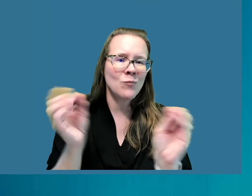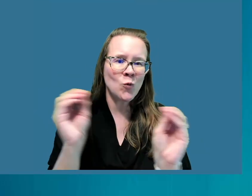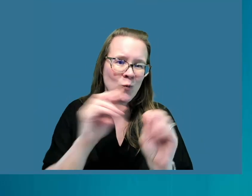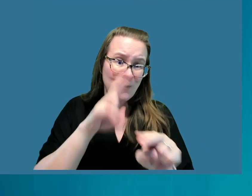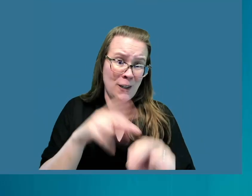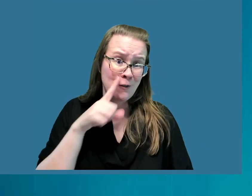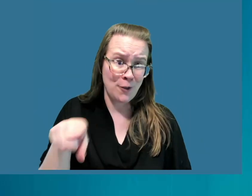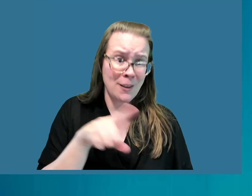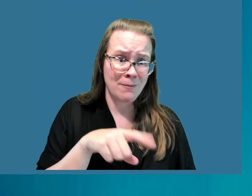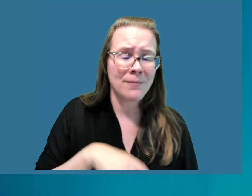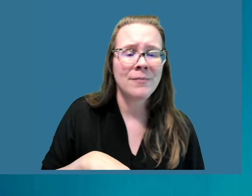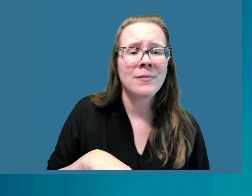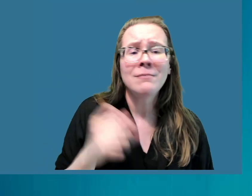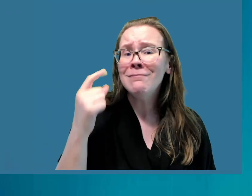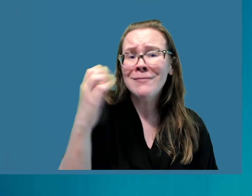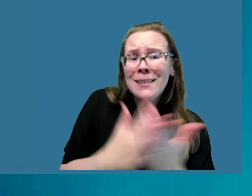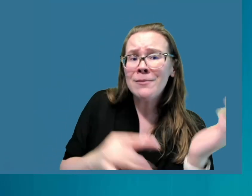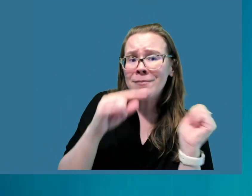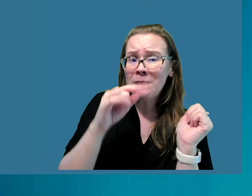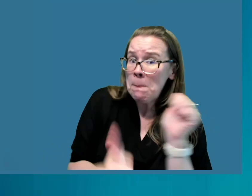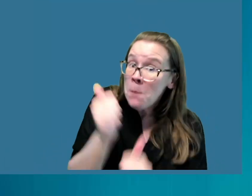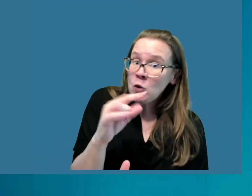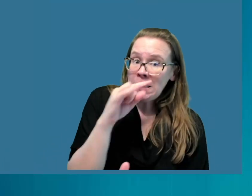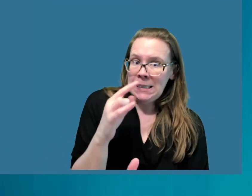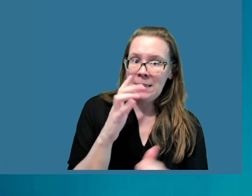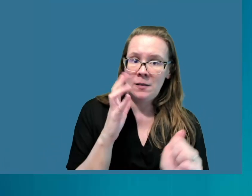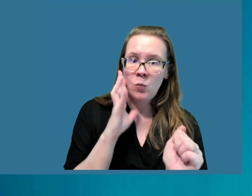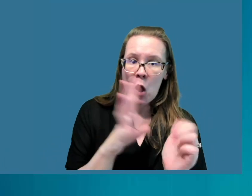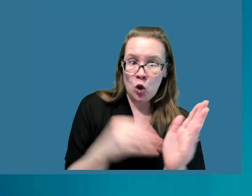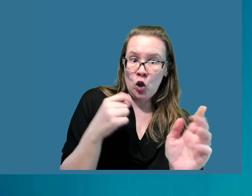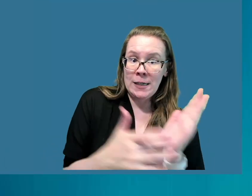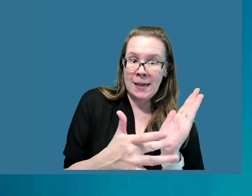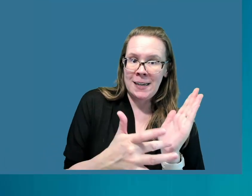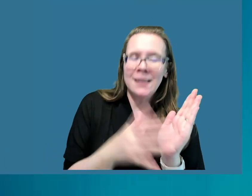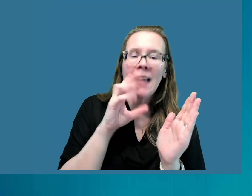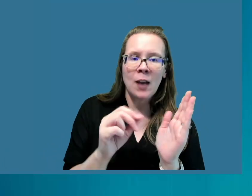you're trying to make kids... make, uh, like if you don't--if you stifle their creativity